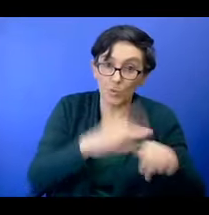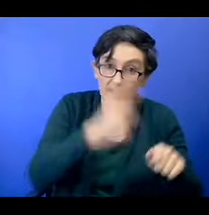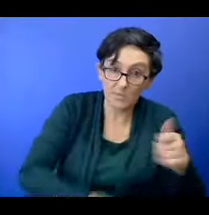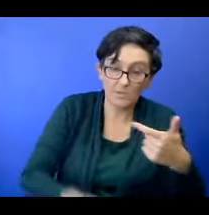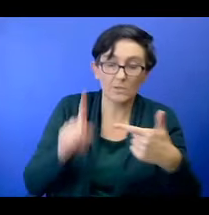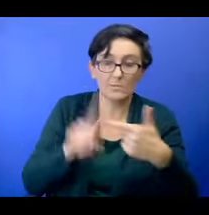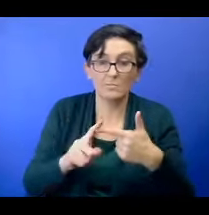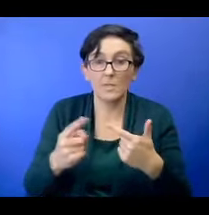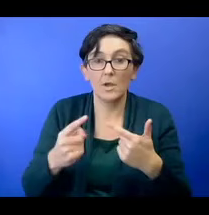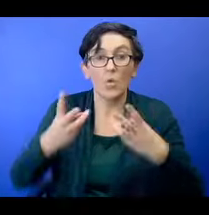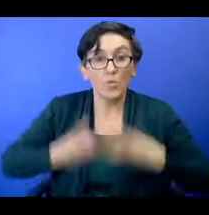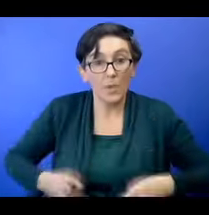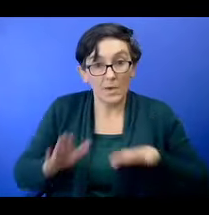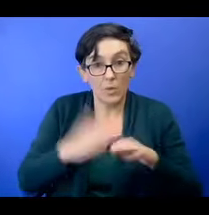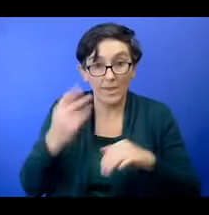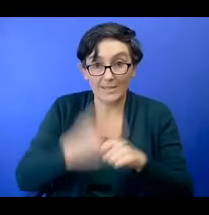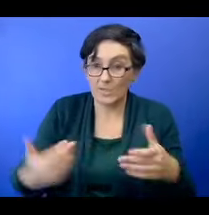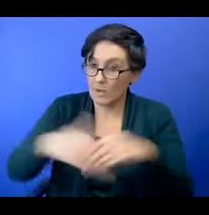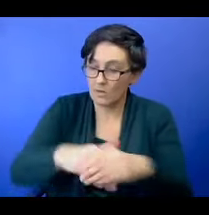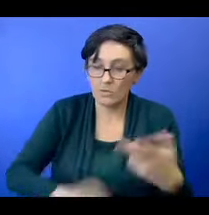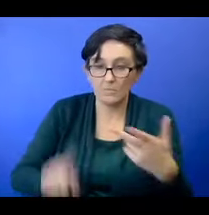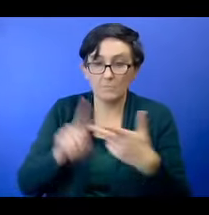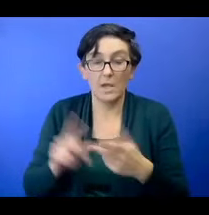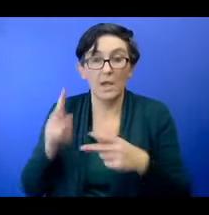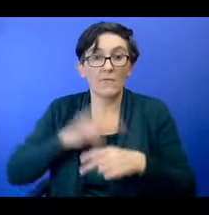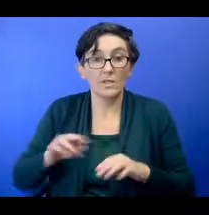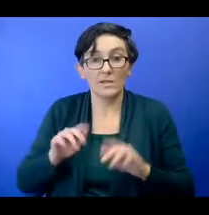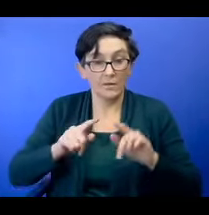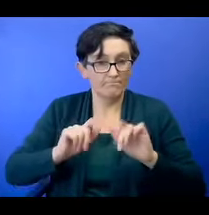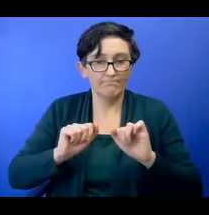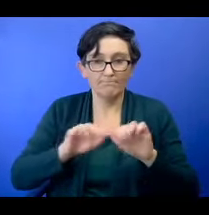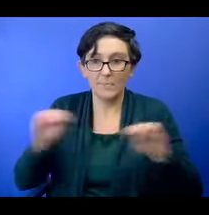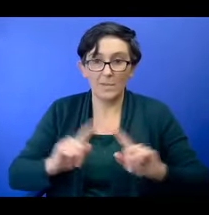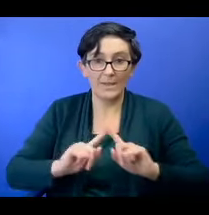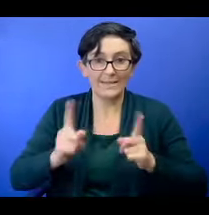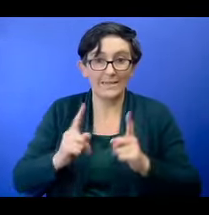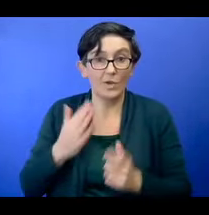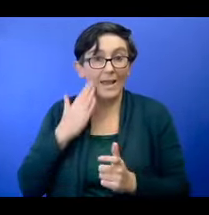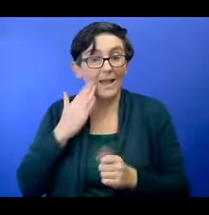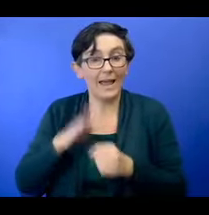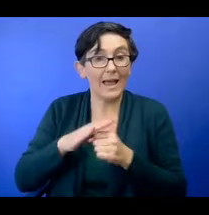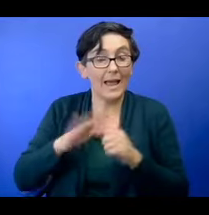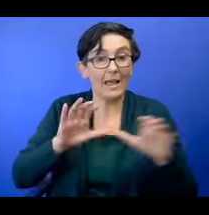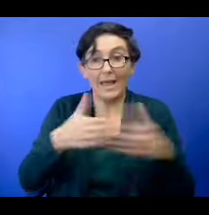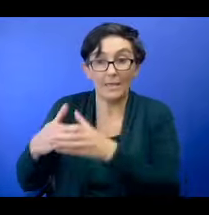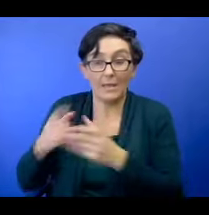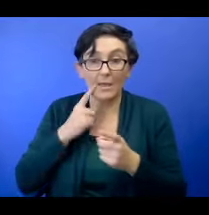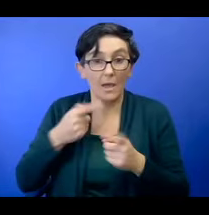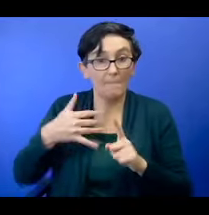the voice of women with disabilities, the voice of people from different ethnic and diverse backgrounds.